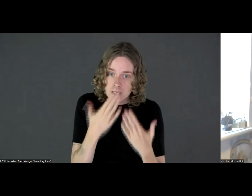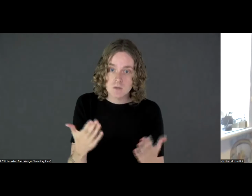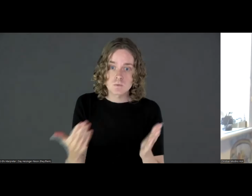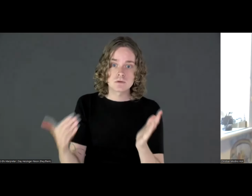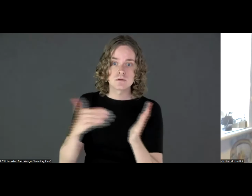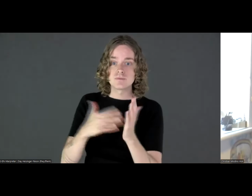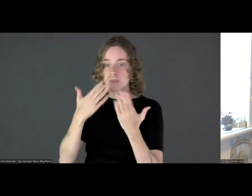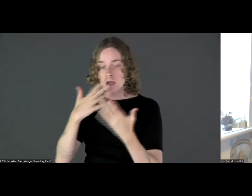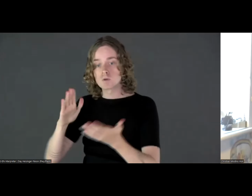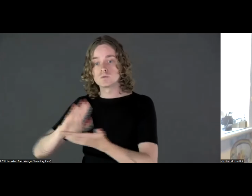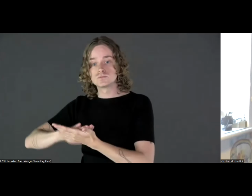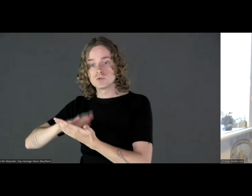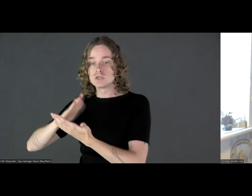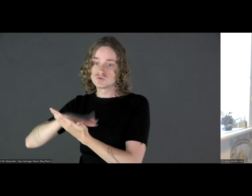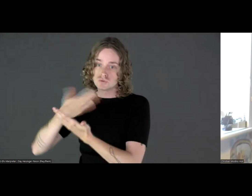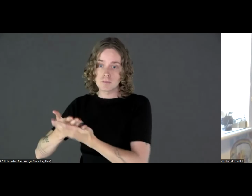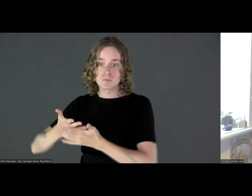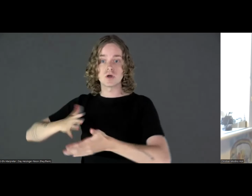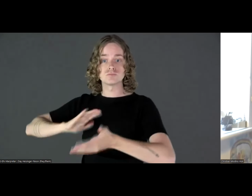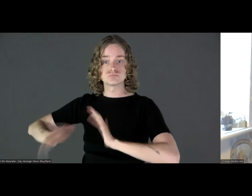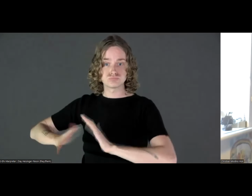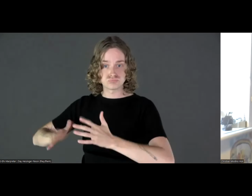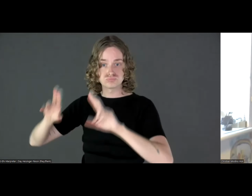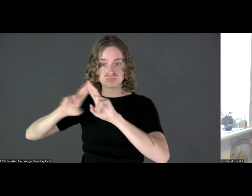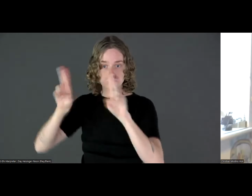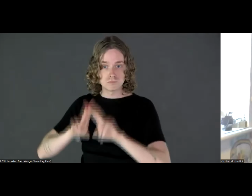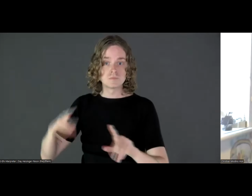to the captioners. And everyone who made possible this session.